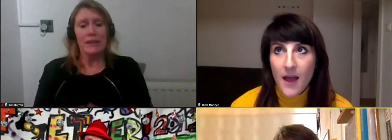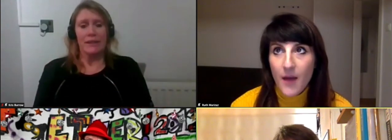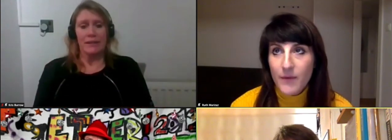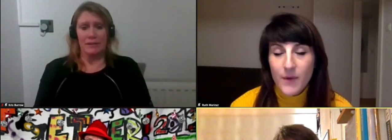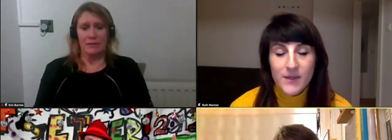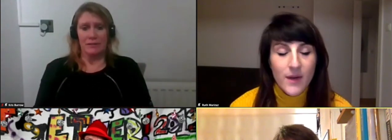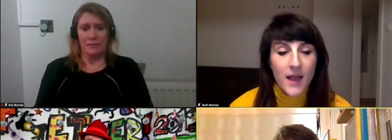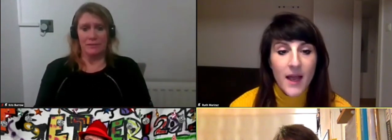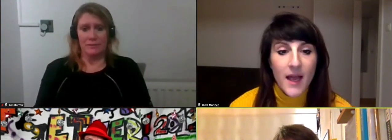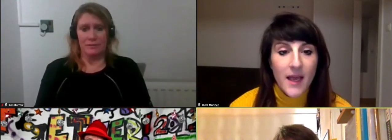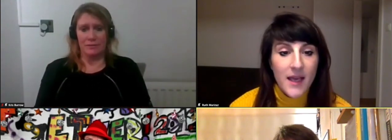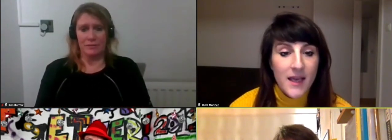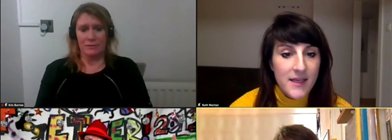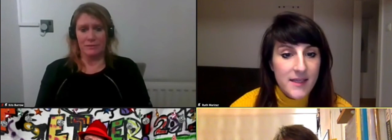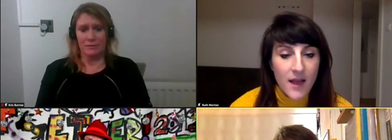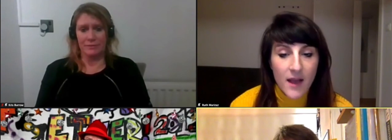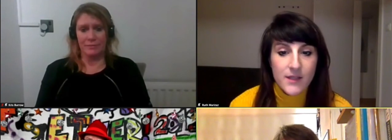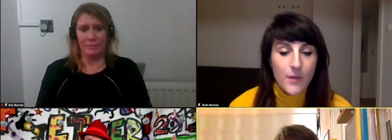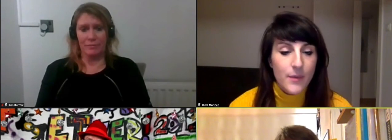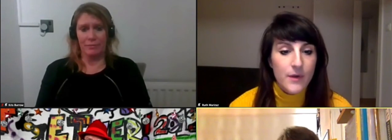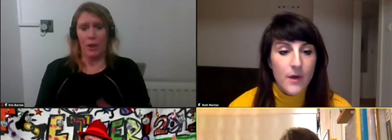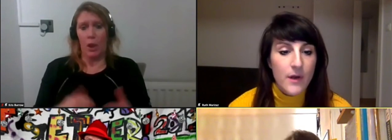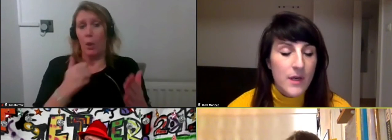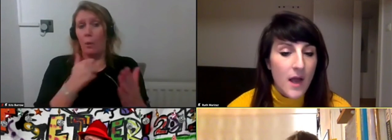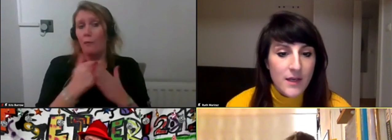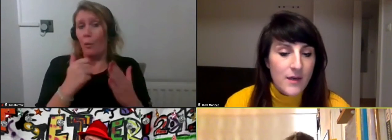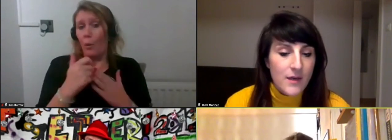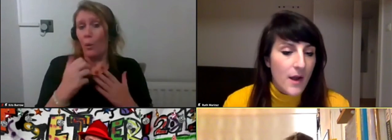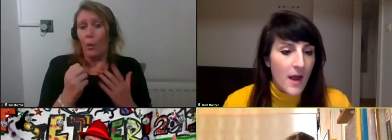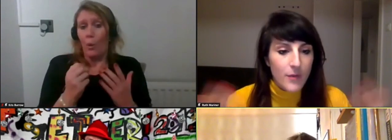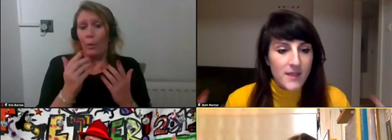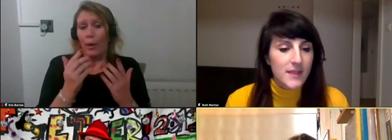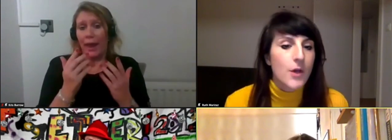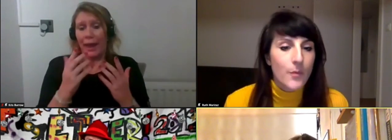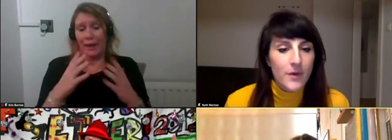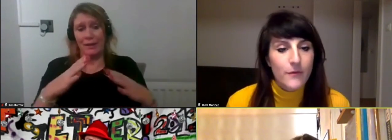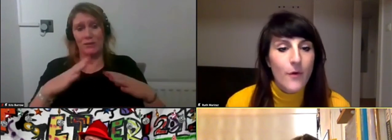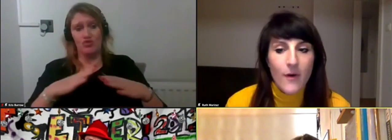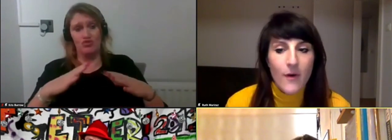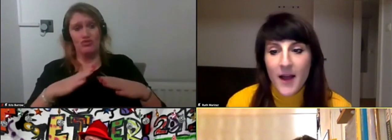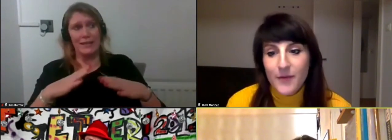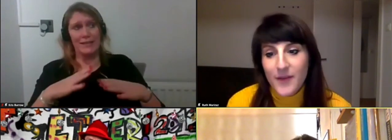are always, we have always got our ears and eyes open and our presence open for